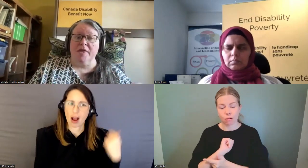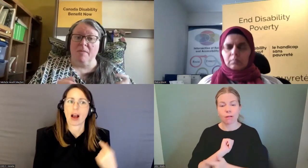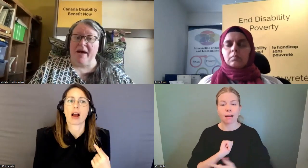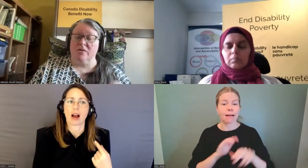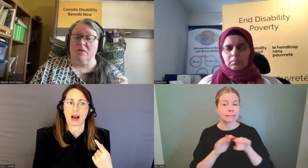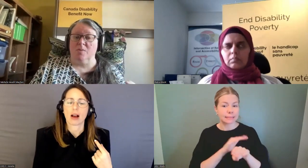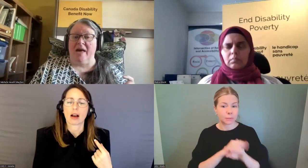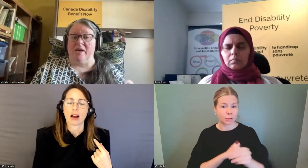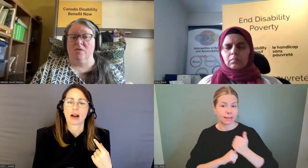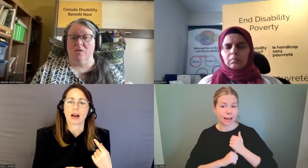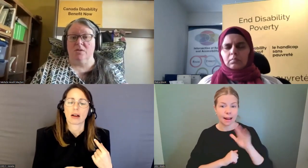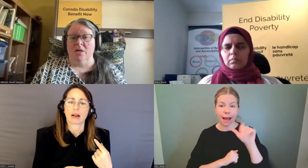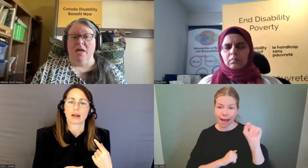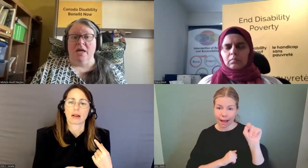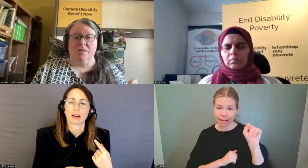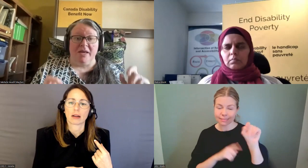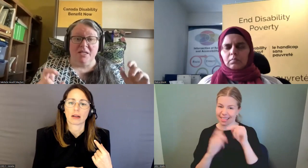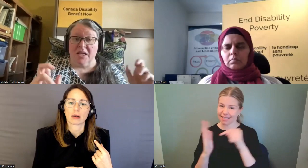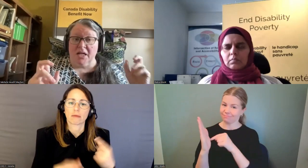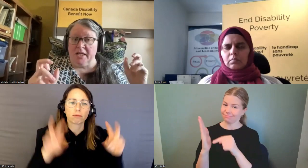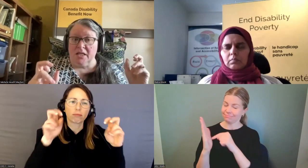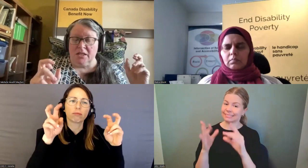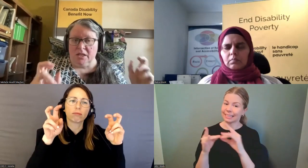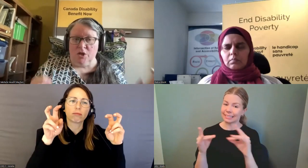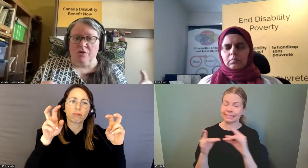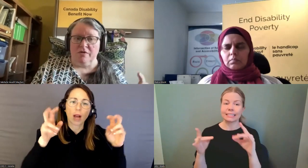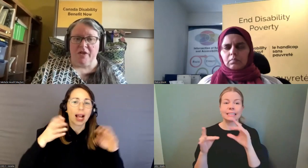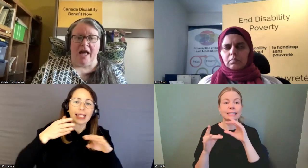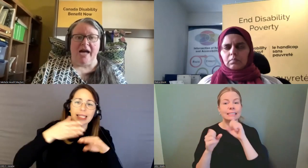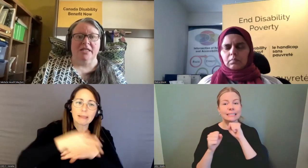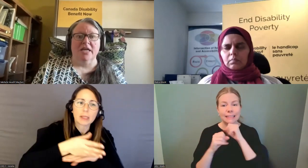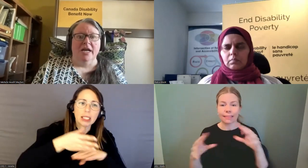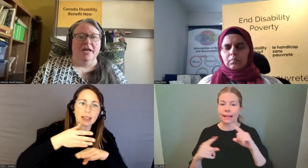ABOUT US WITHOUT US IS BASICALLY THE LAW OF THE LAND.